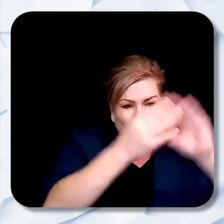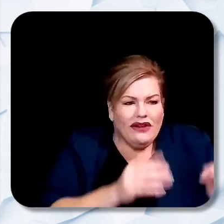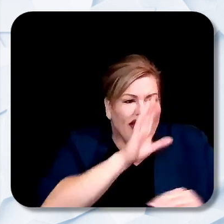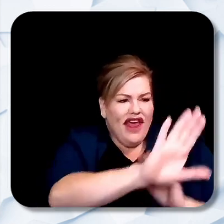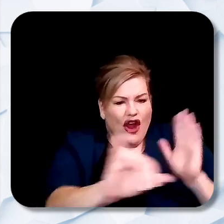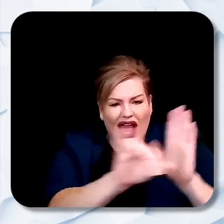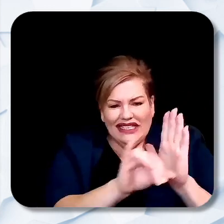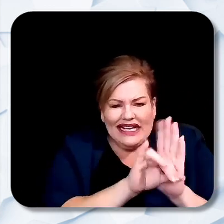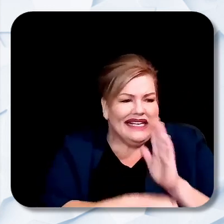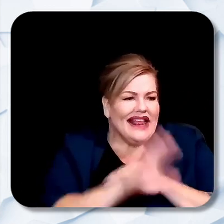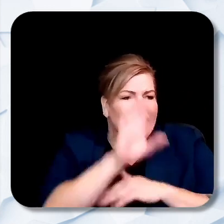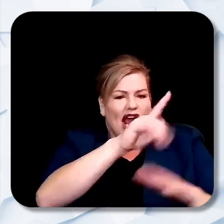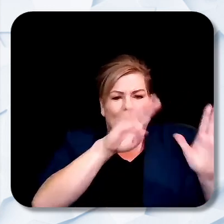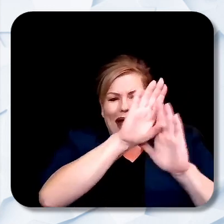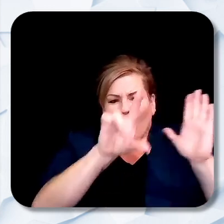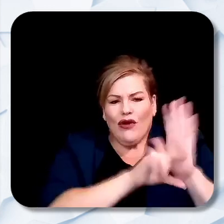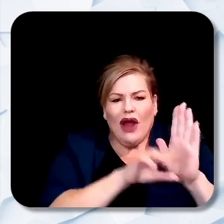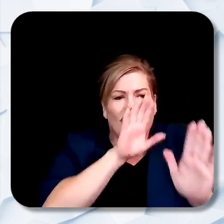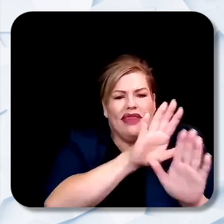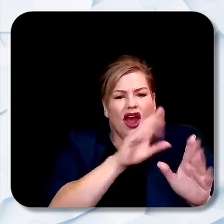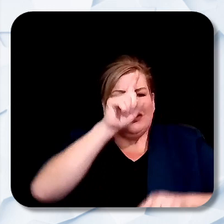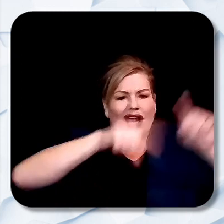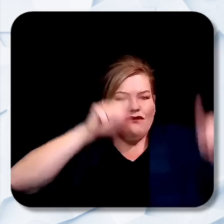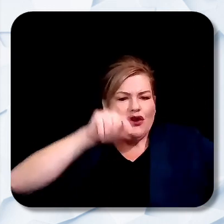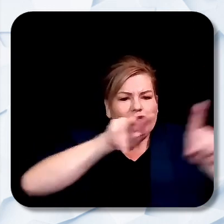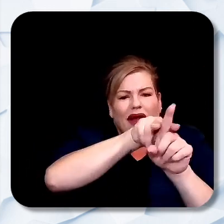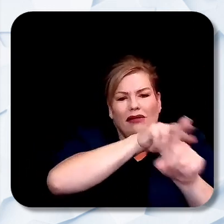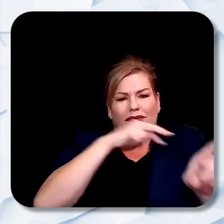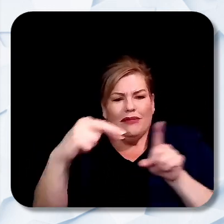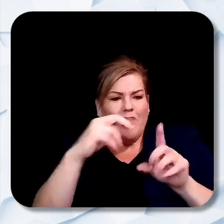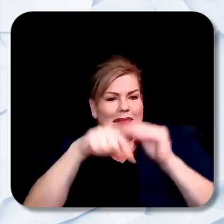their background and their diverse viewpoints to these conversations about health and health